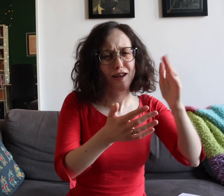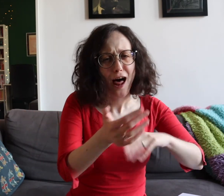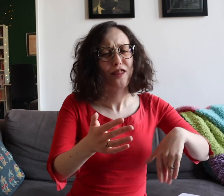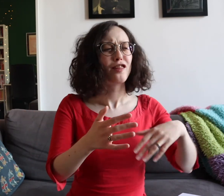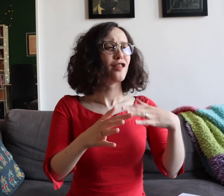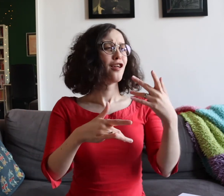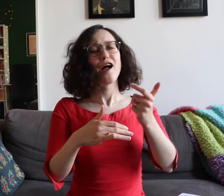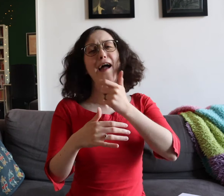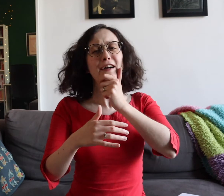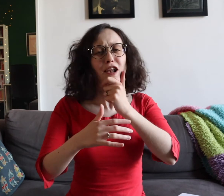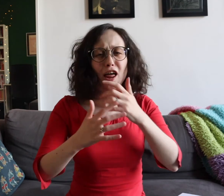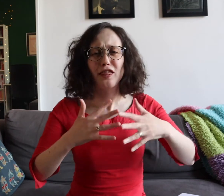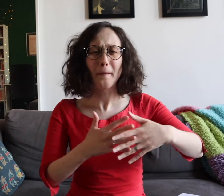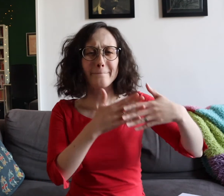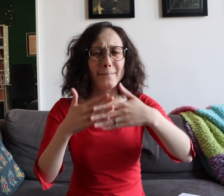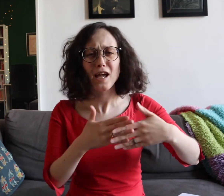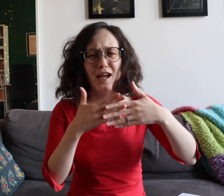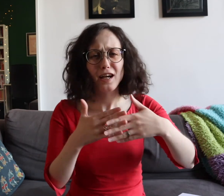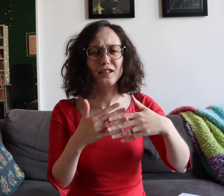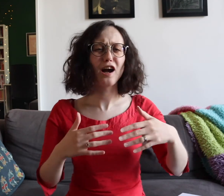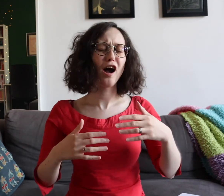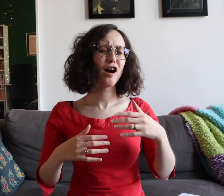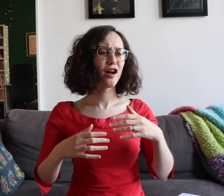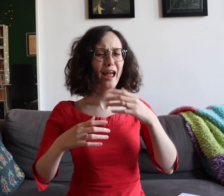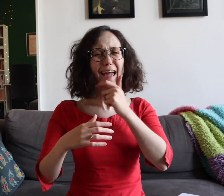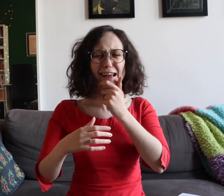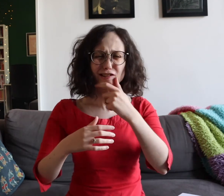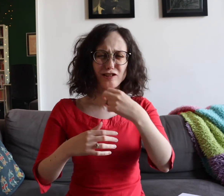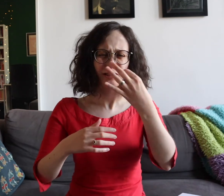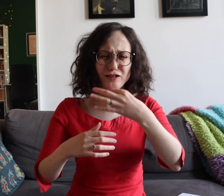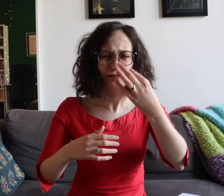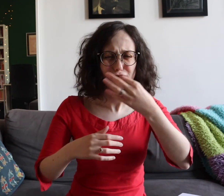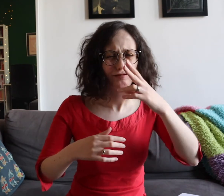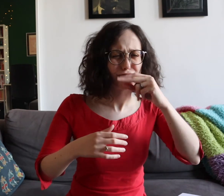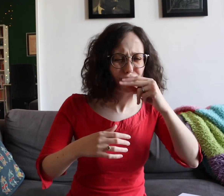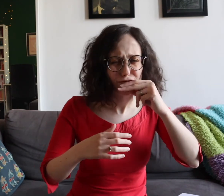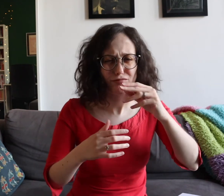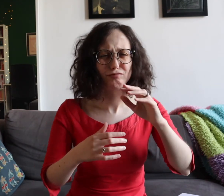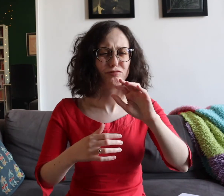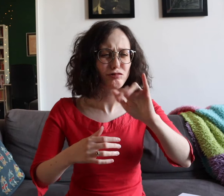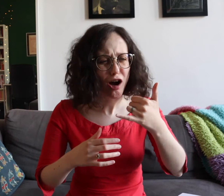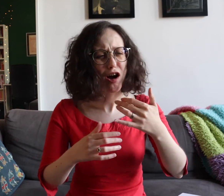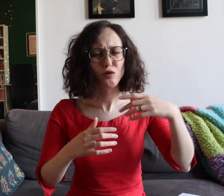to England or the US, where they would speak English.